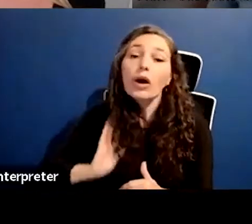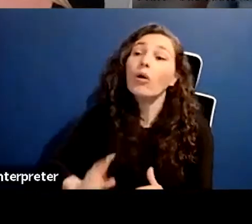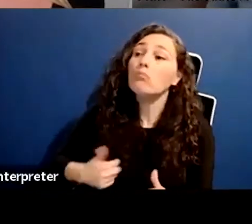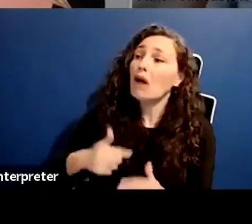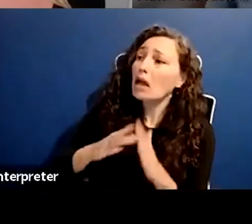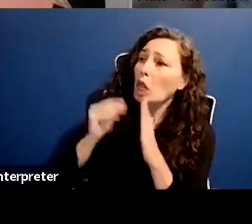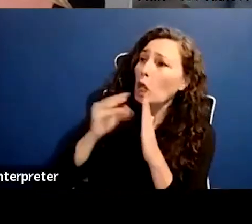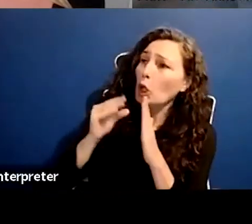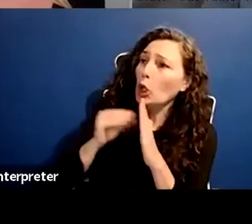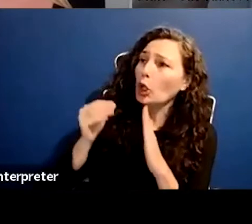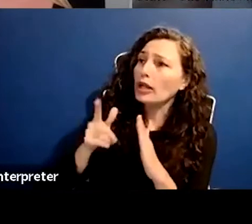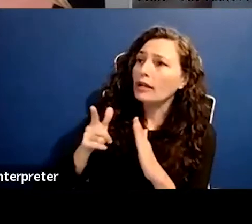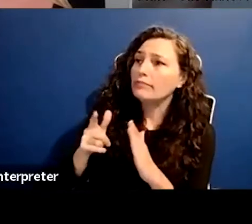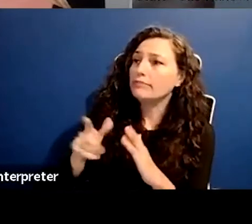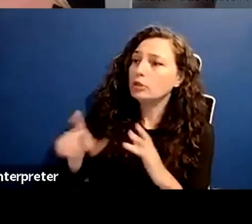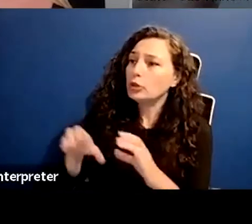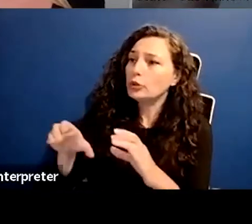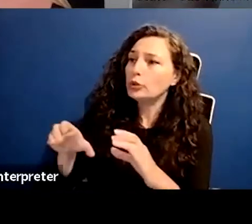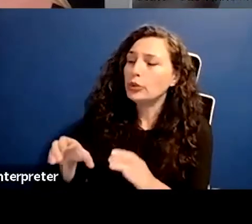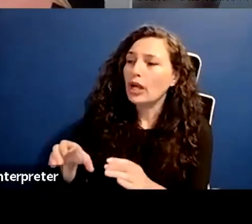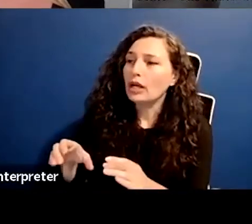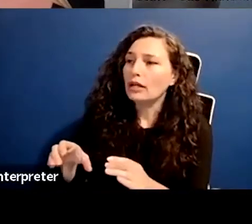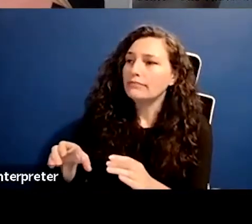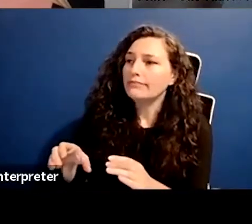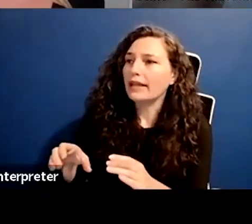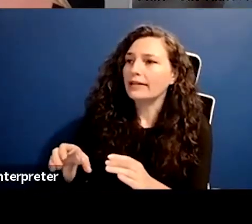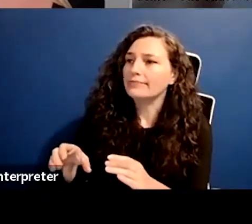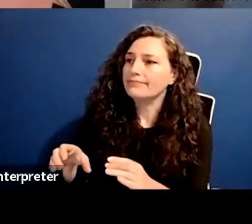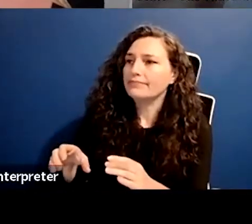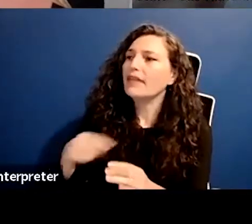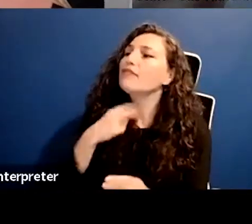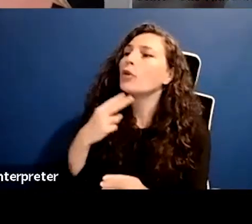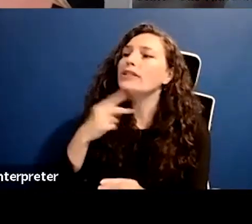I just learn more from listening than I do from watching and reading.